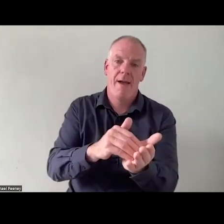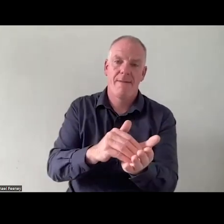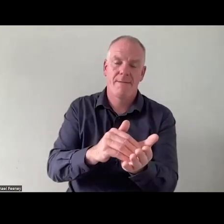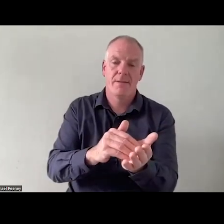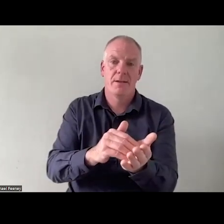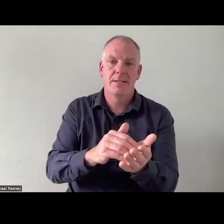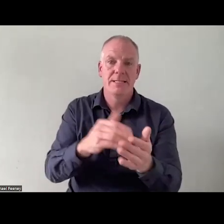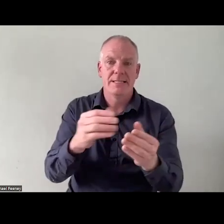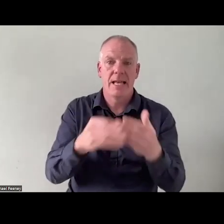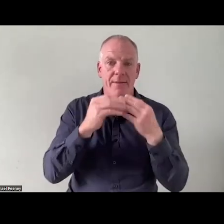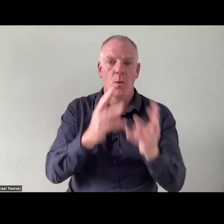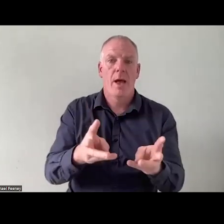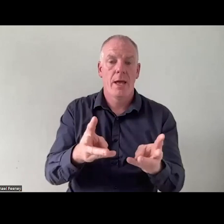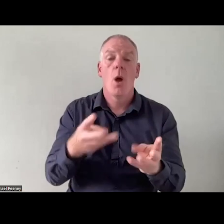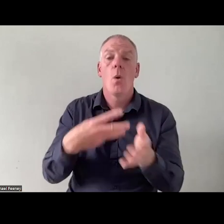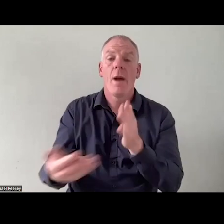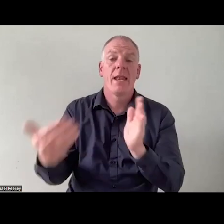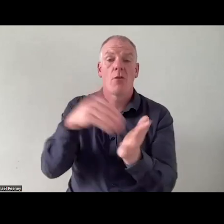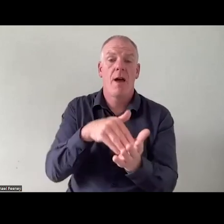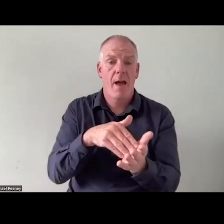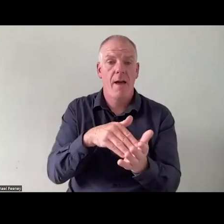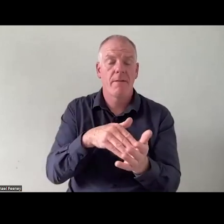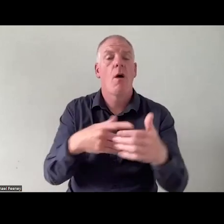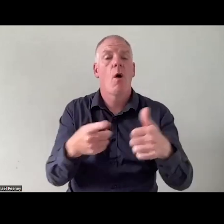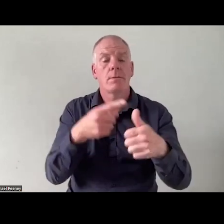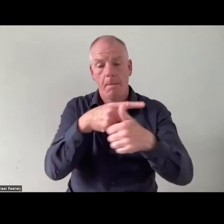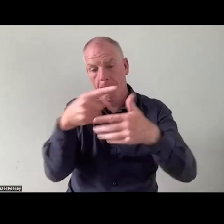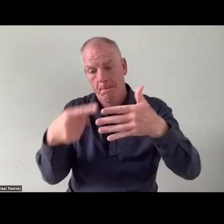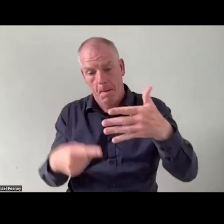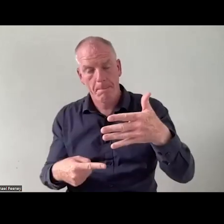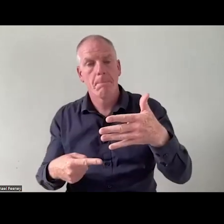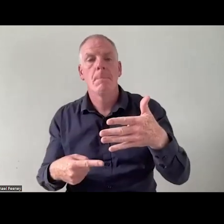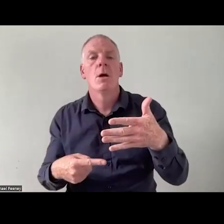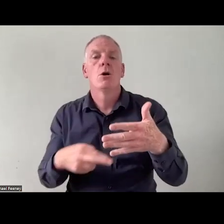Then, on arrival, you would automatically receive the real-time information